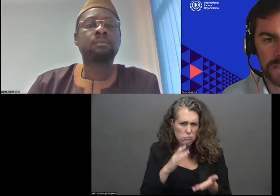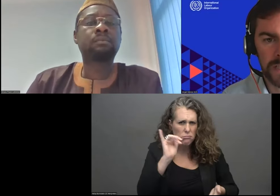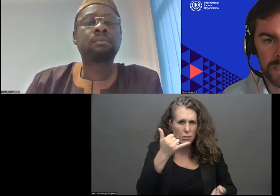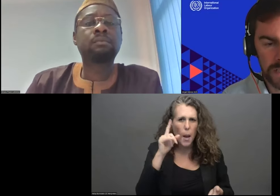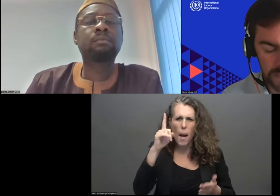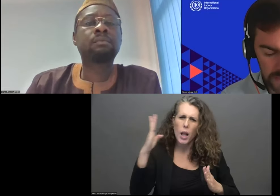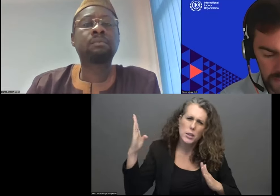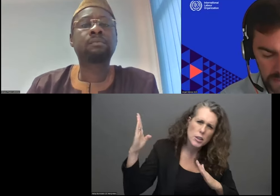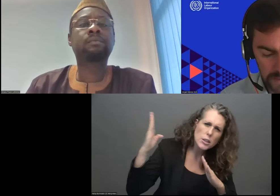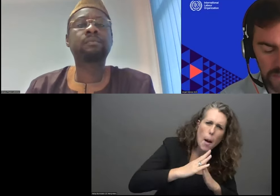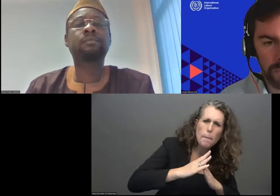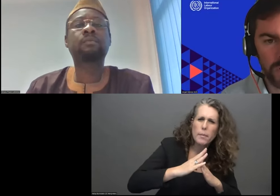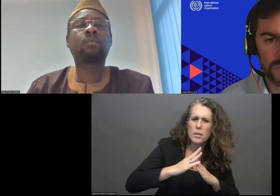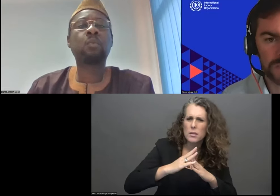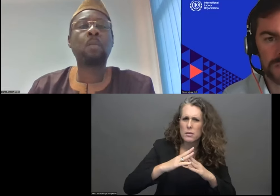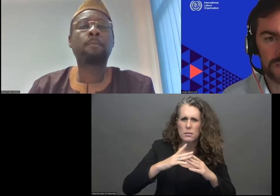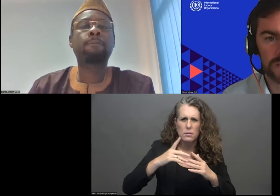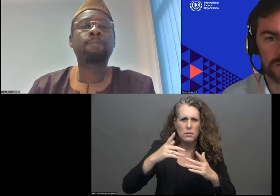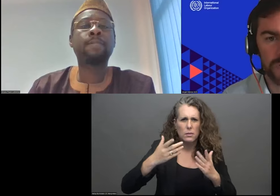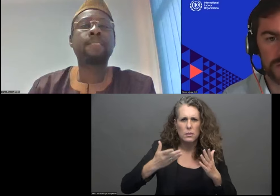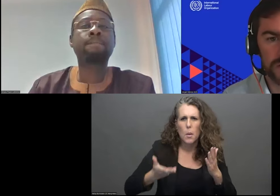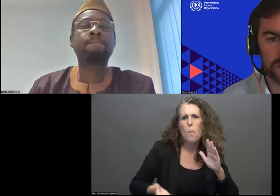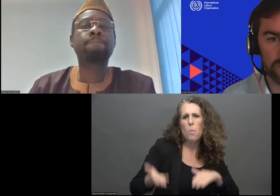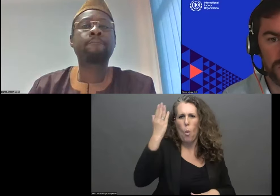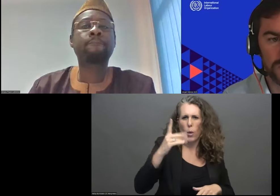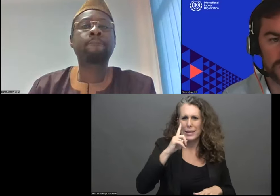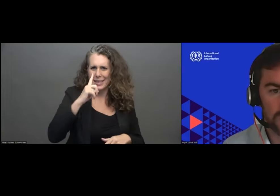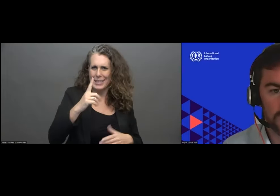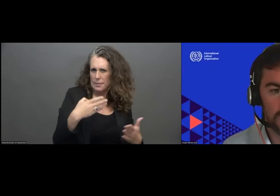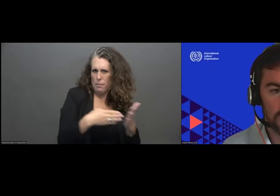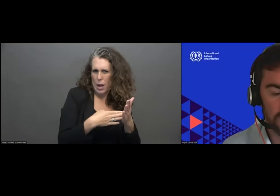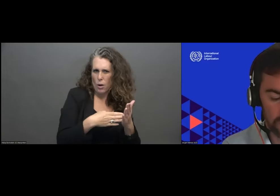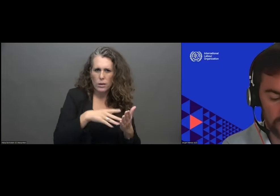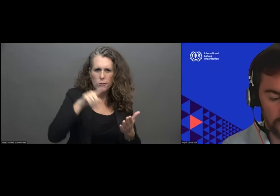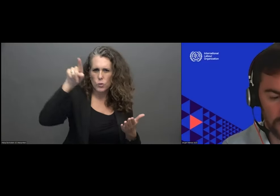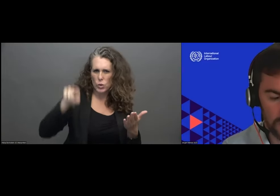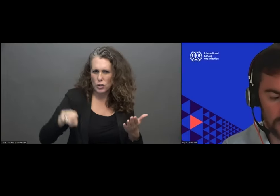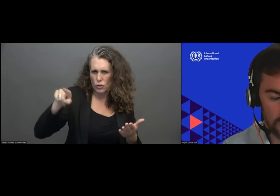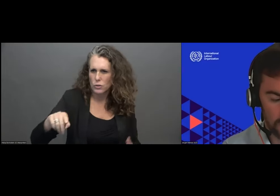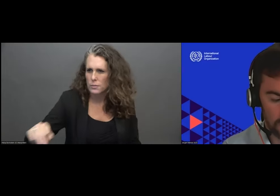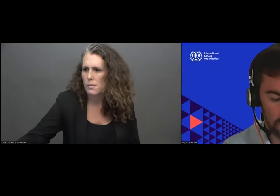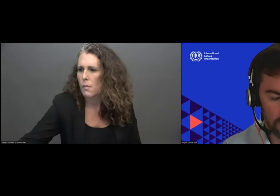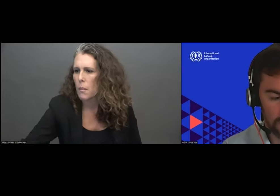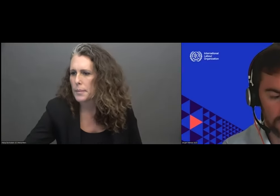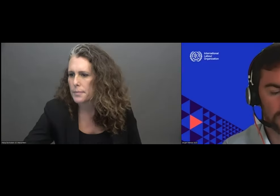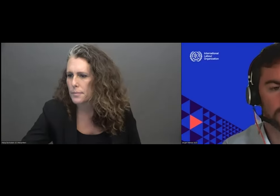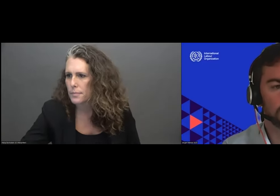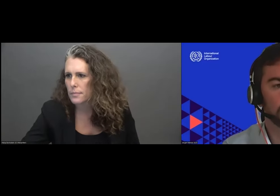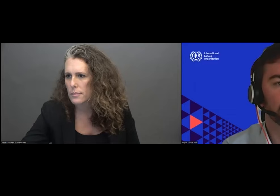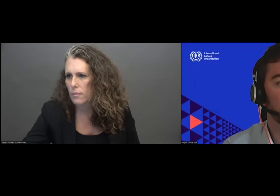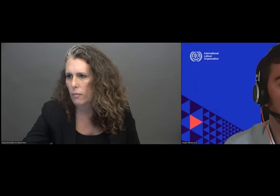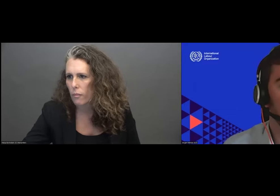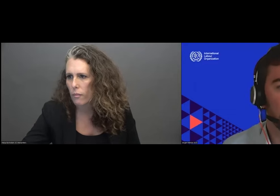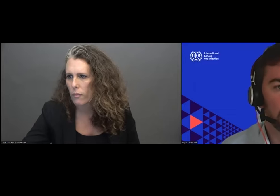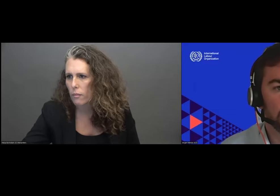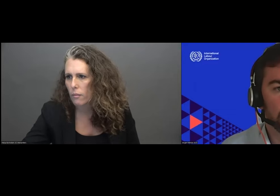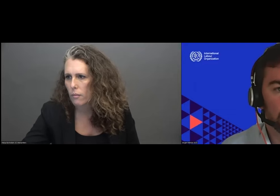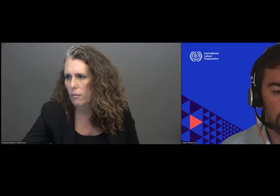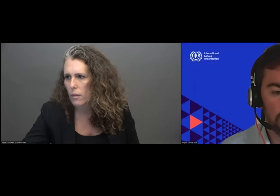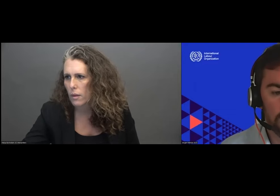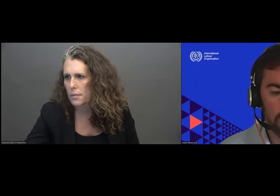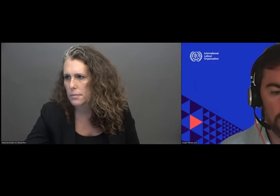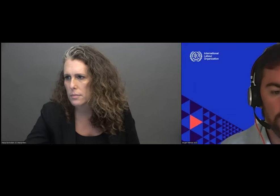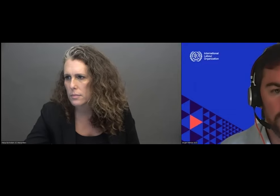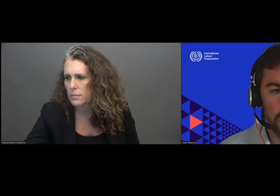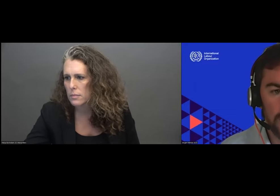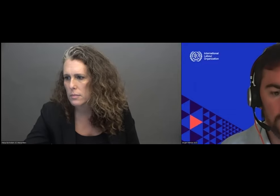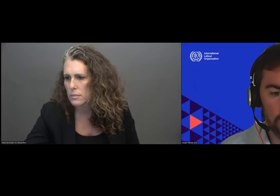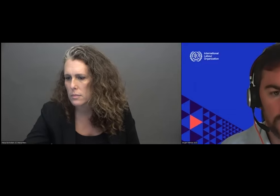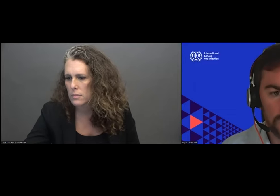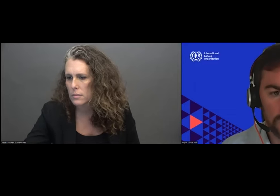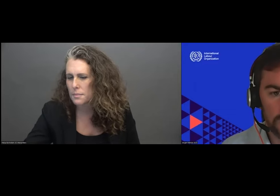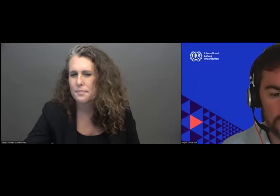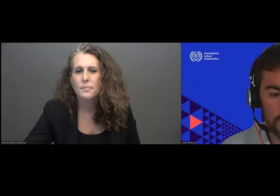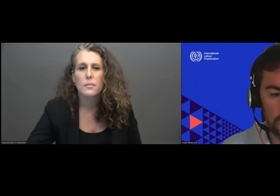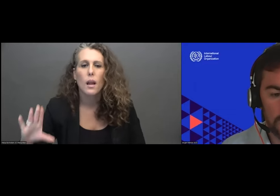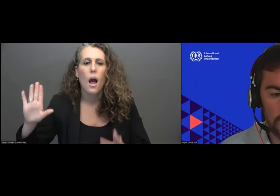stay in employment, private sector employment. 16:02:02 So, just closing it now.